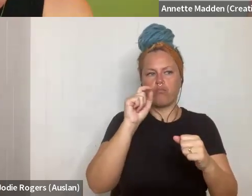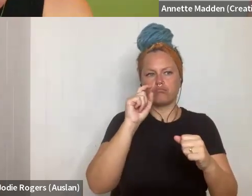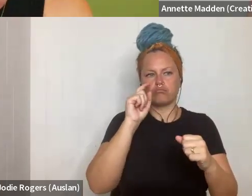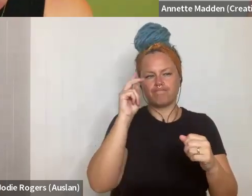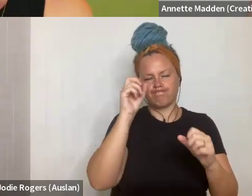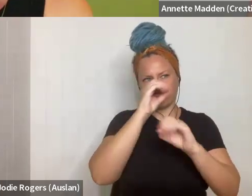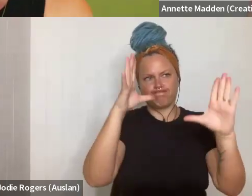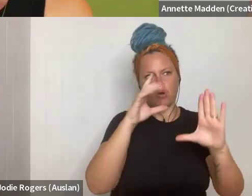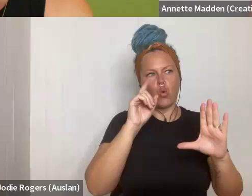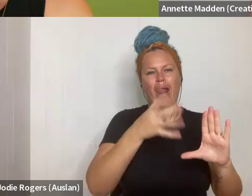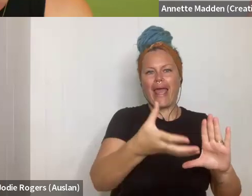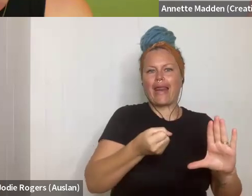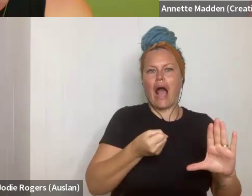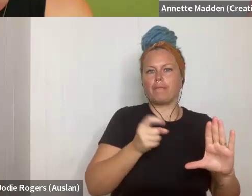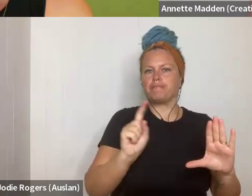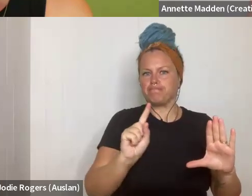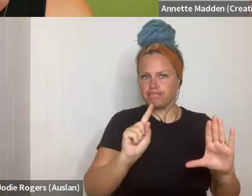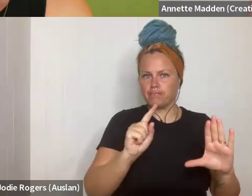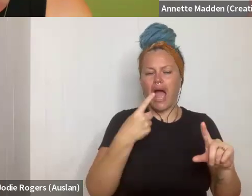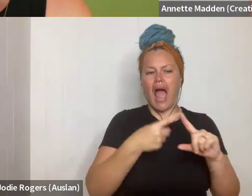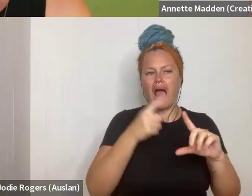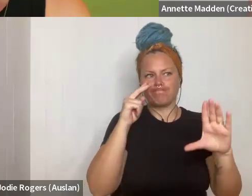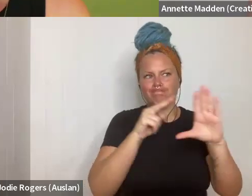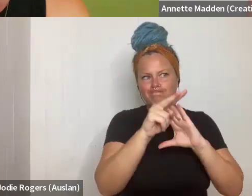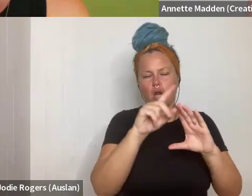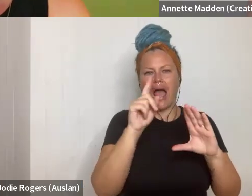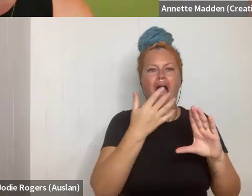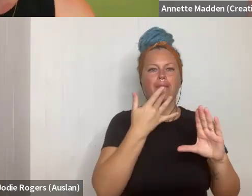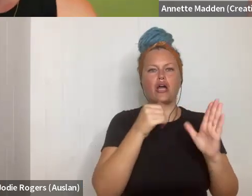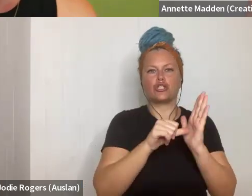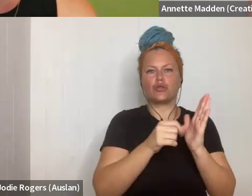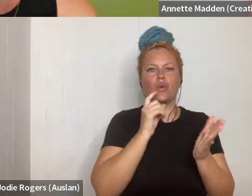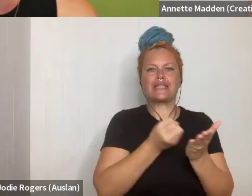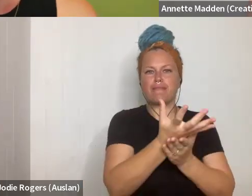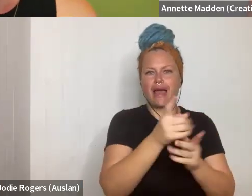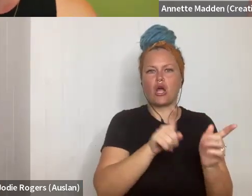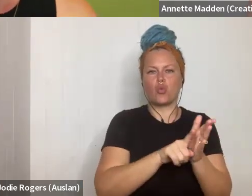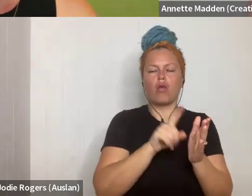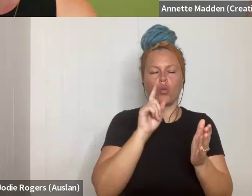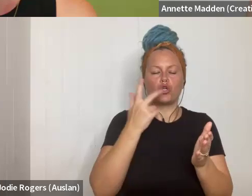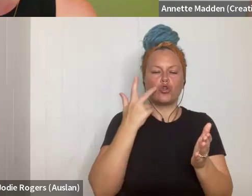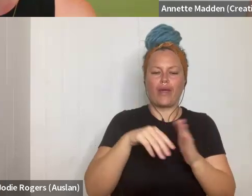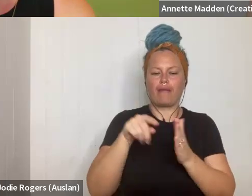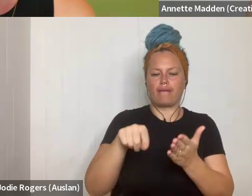form as well. You have the opportunity to outline all your projected income